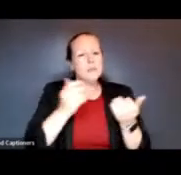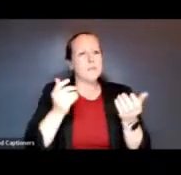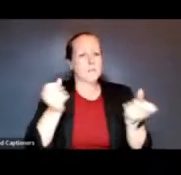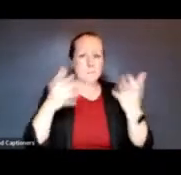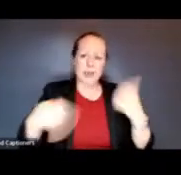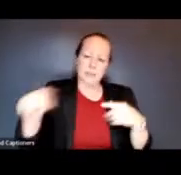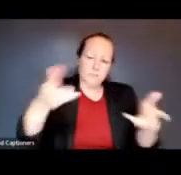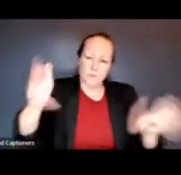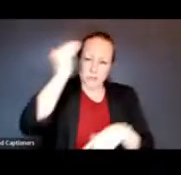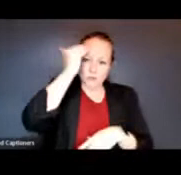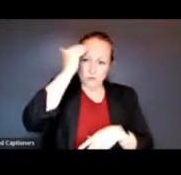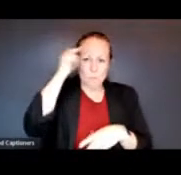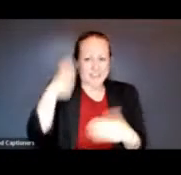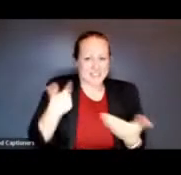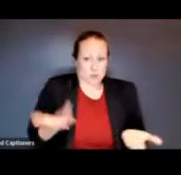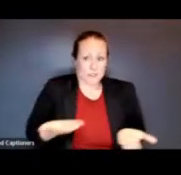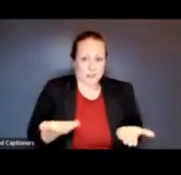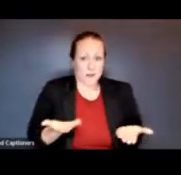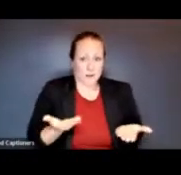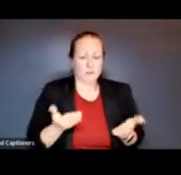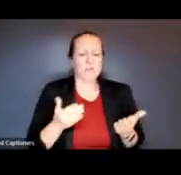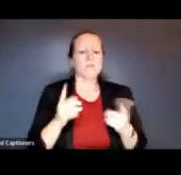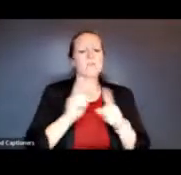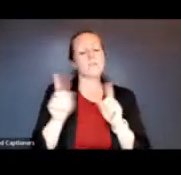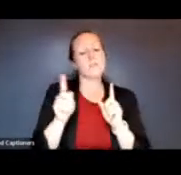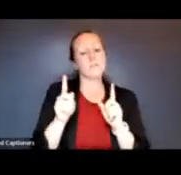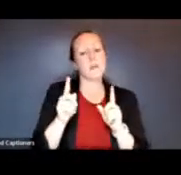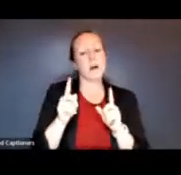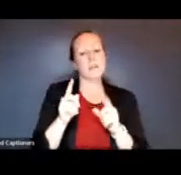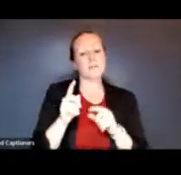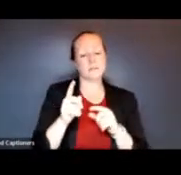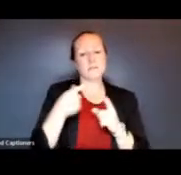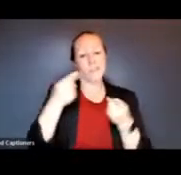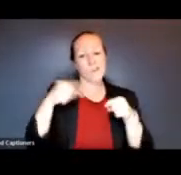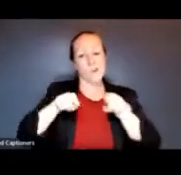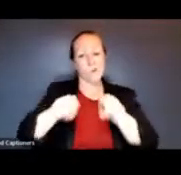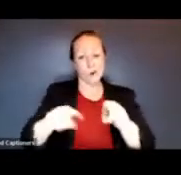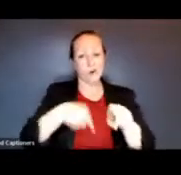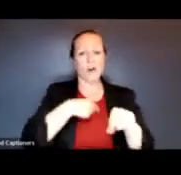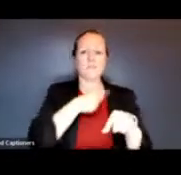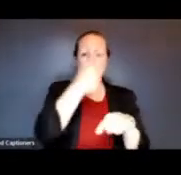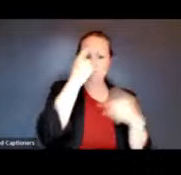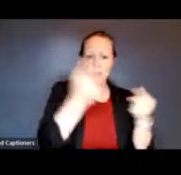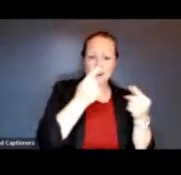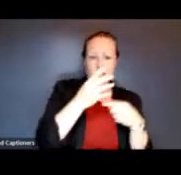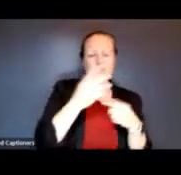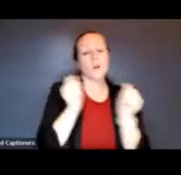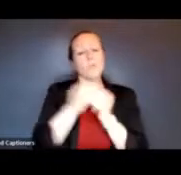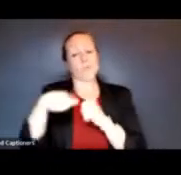you're attending this webinar, but the co-occurrence of brain injury behavioral health is really a significant issue in